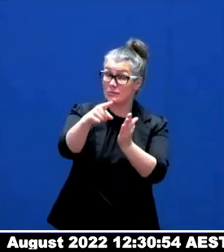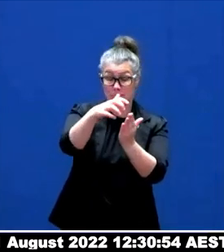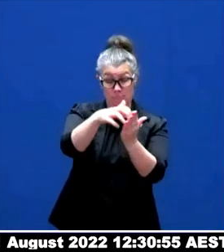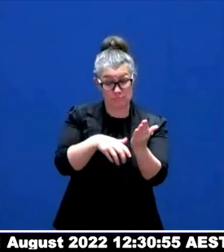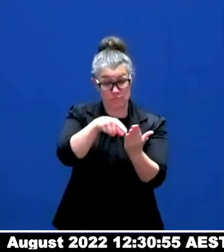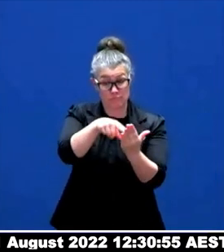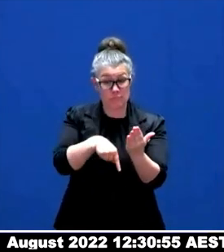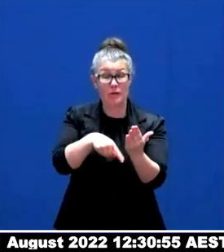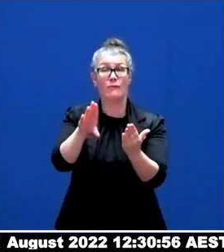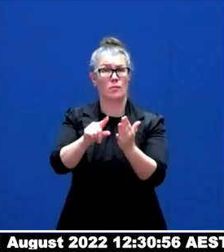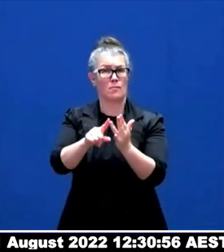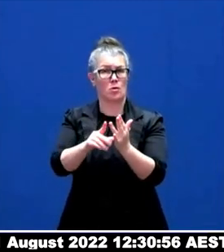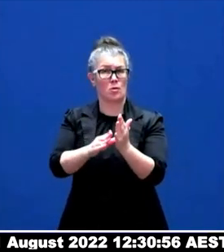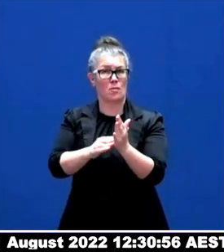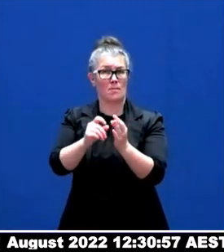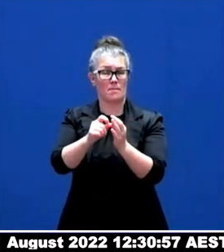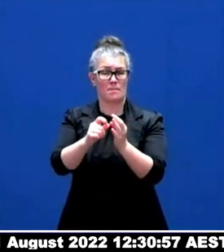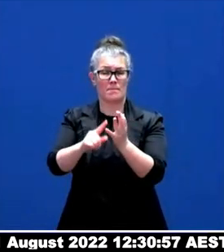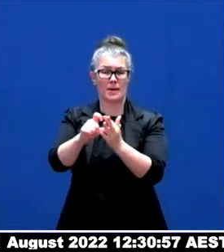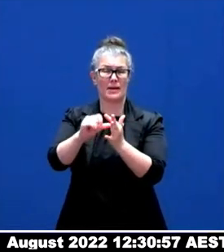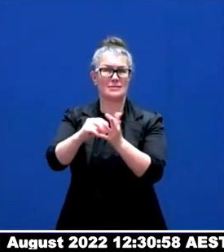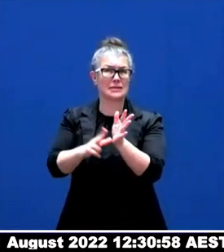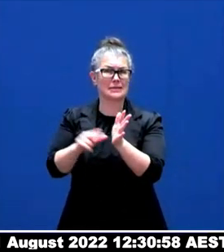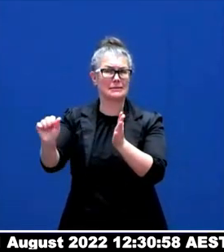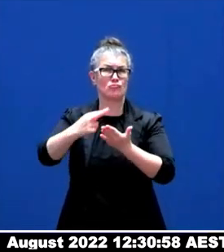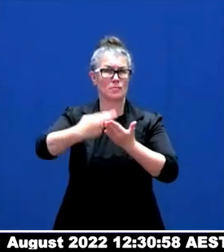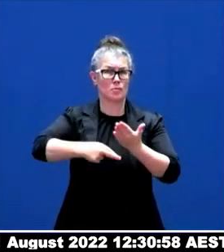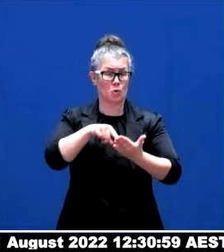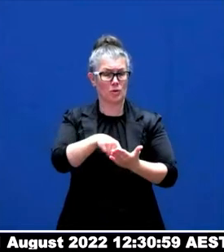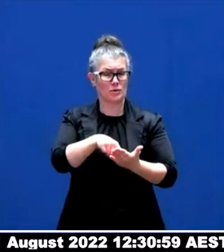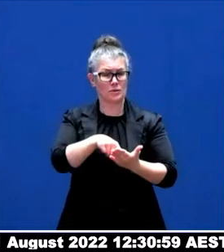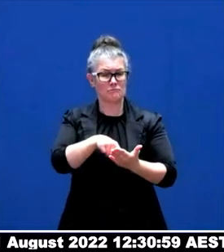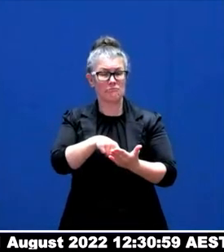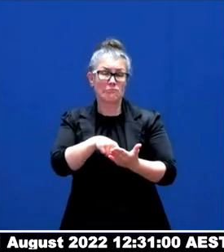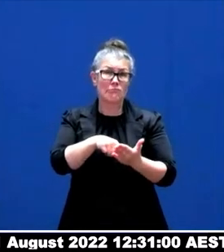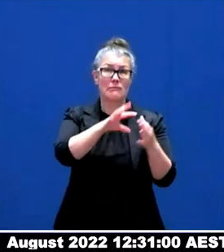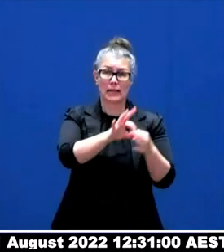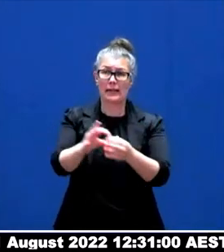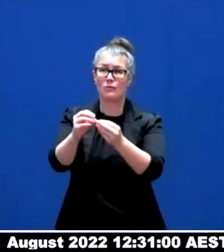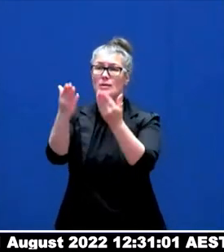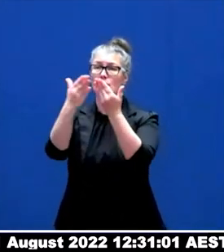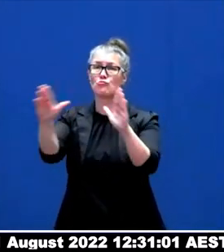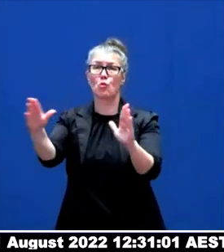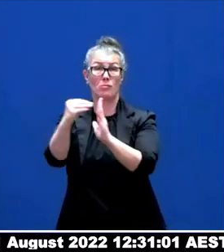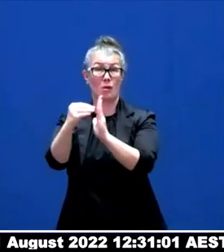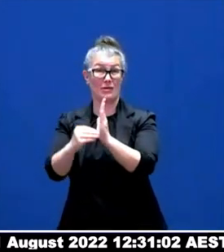Ombudsman's report would touch on some broader general policy as well. You agree with that? ZOE DENDLE: Yes, I do.